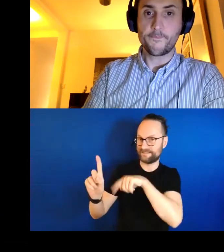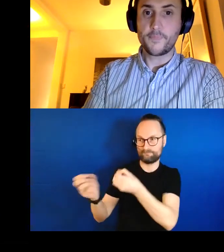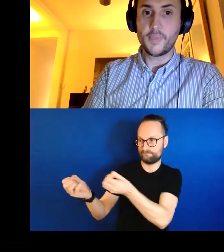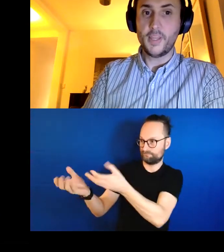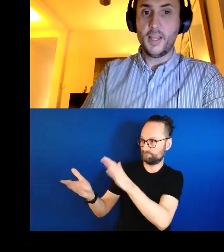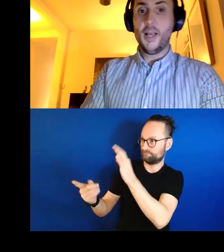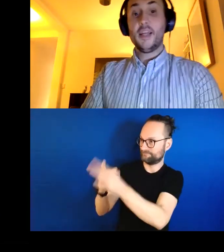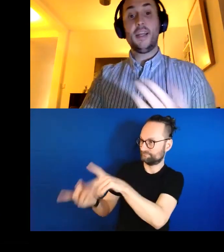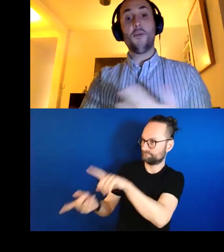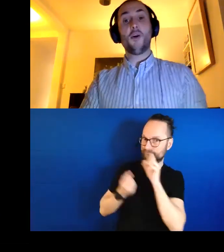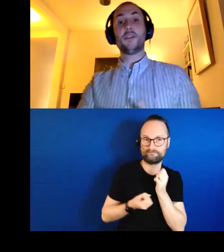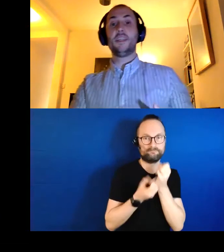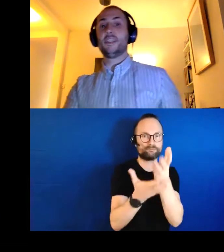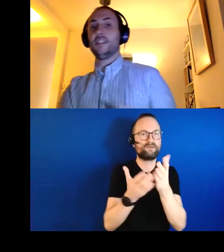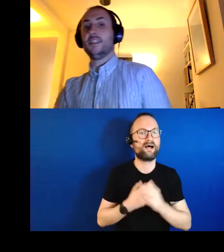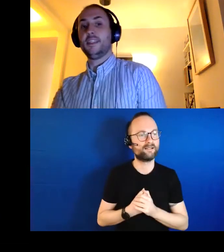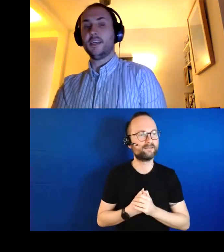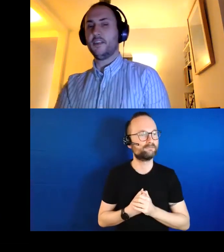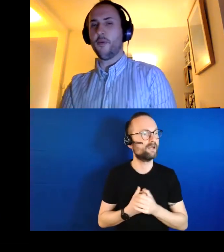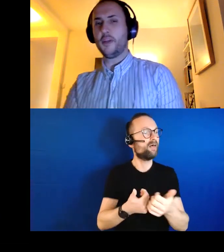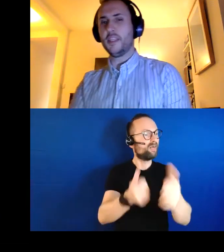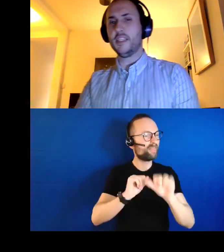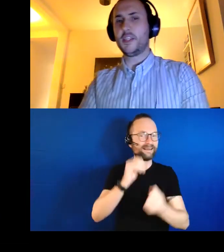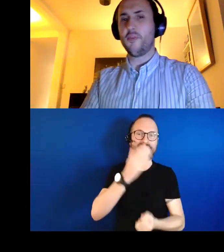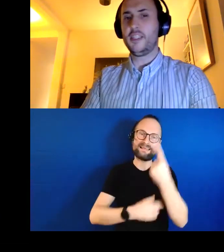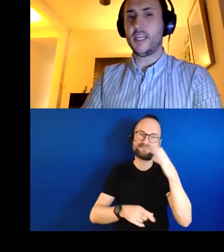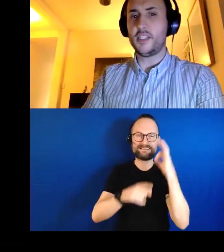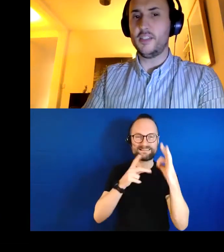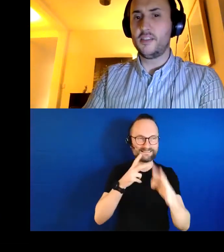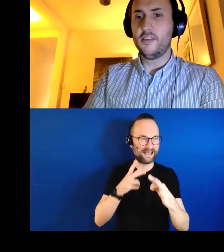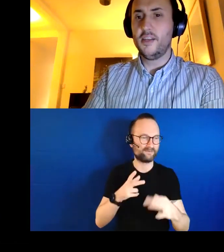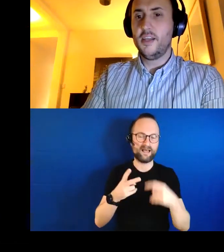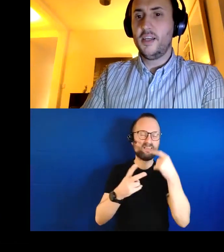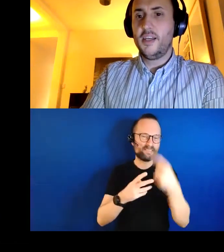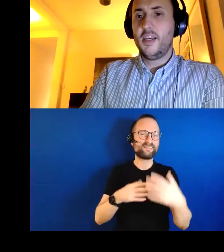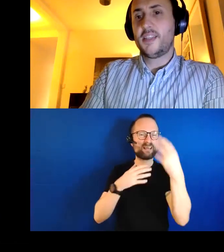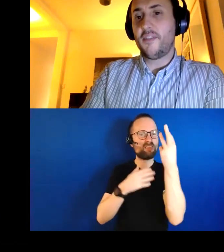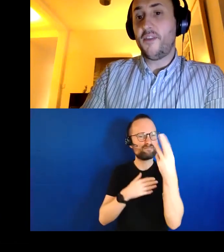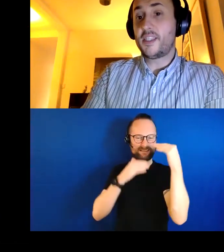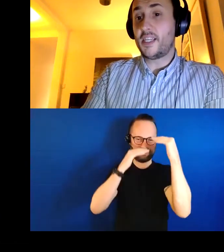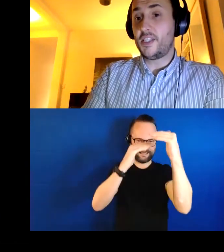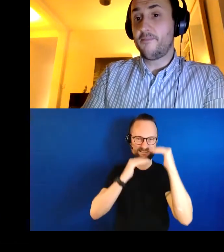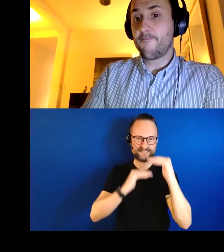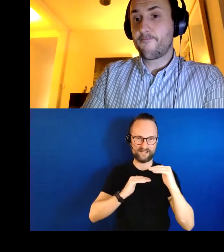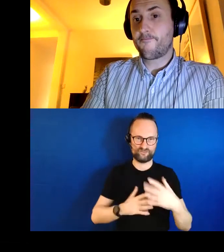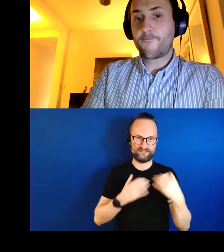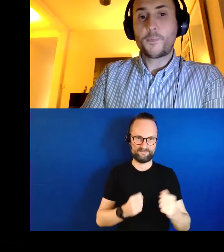screen will come up and this is just asking you to provide the details for the victim.